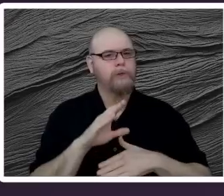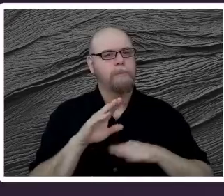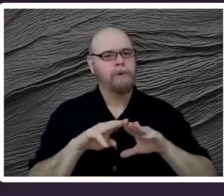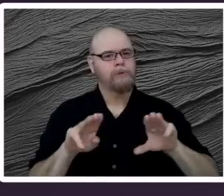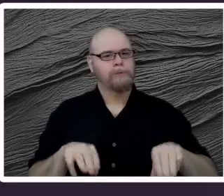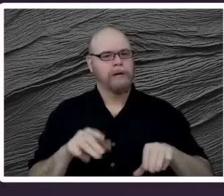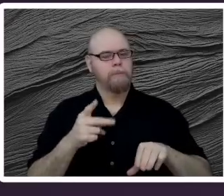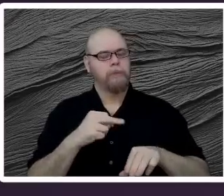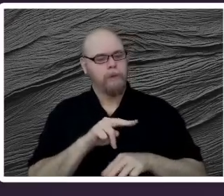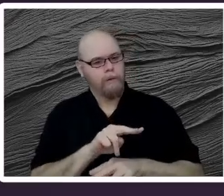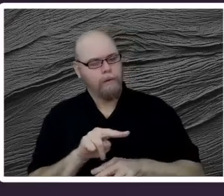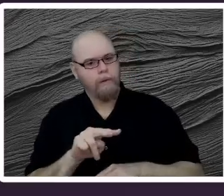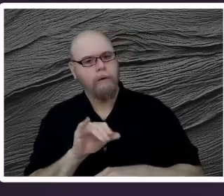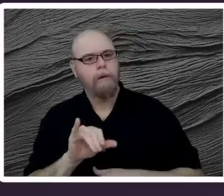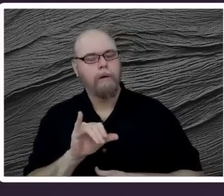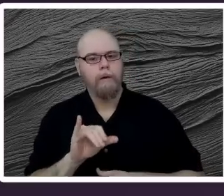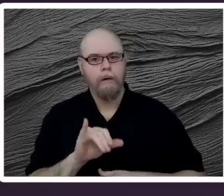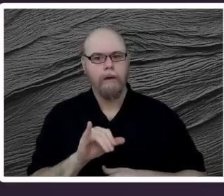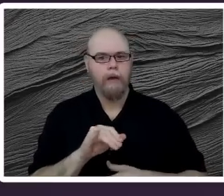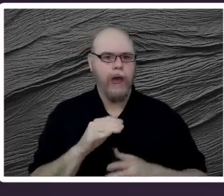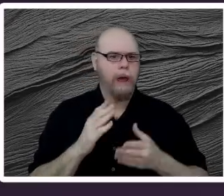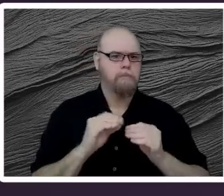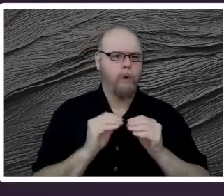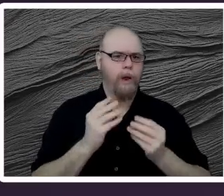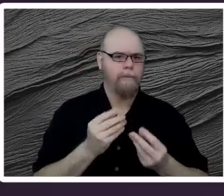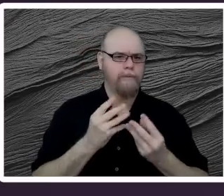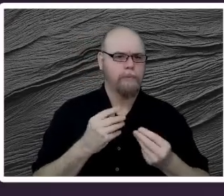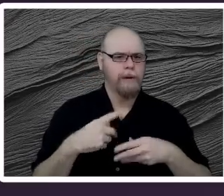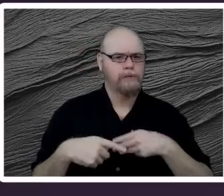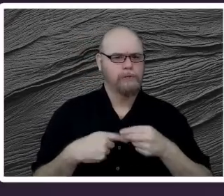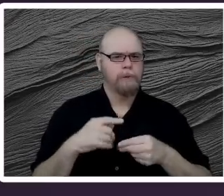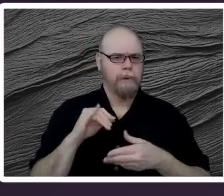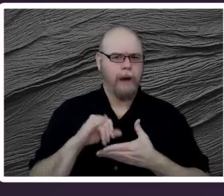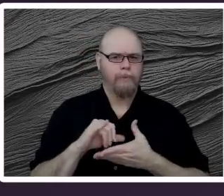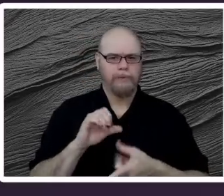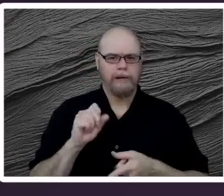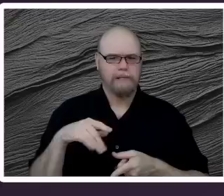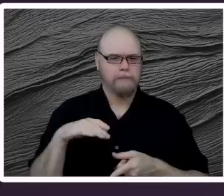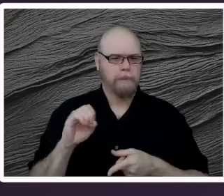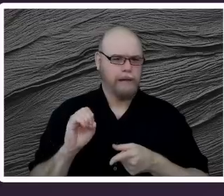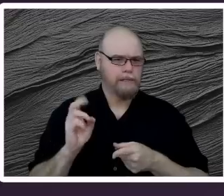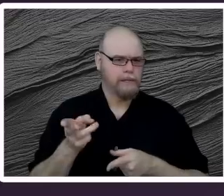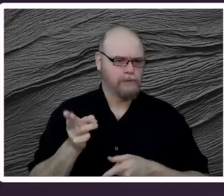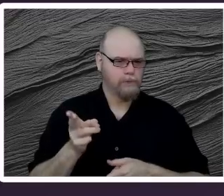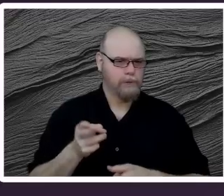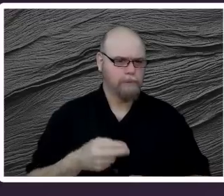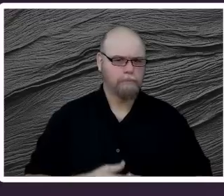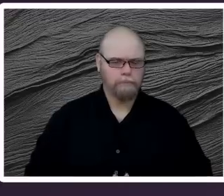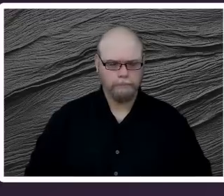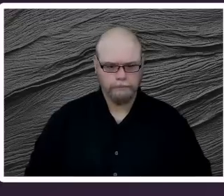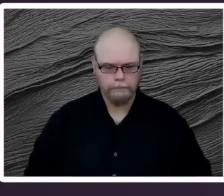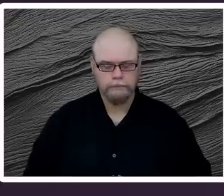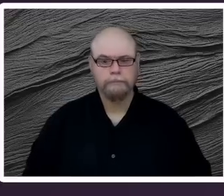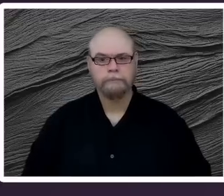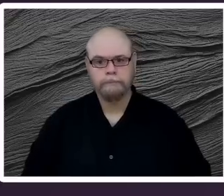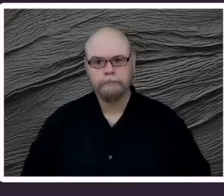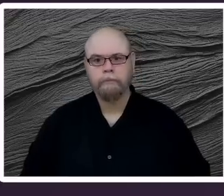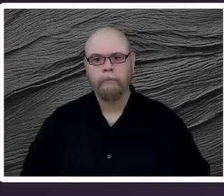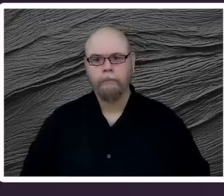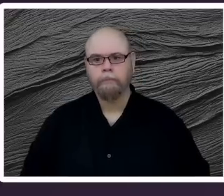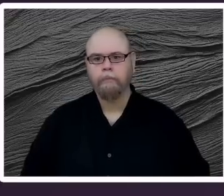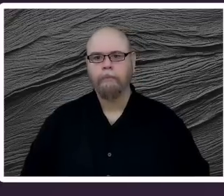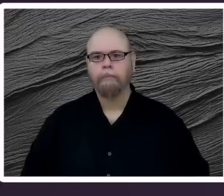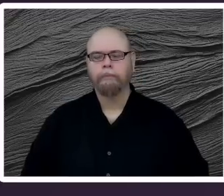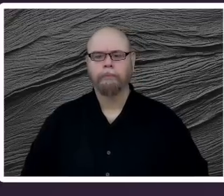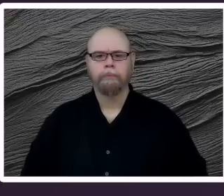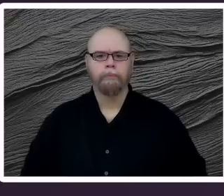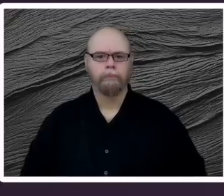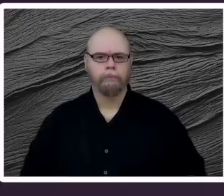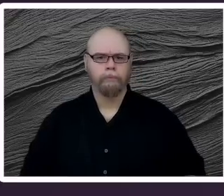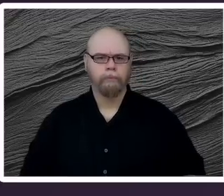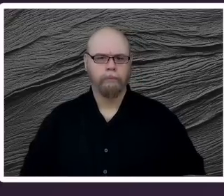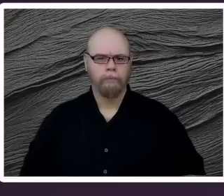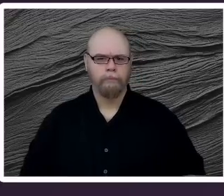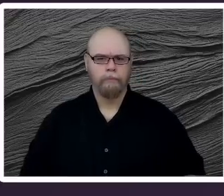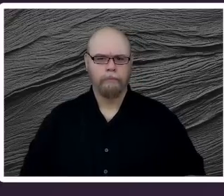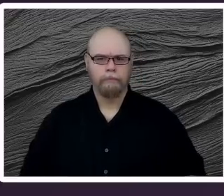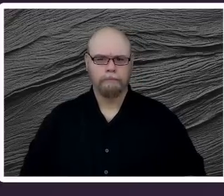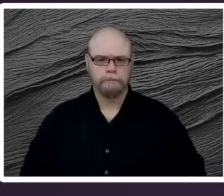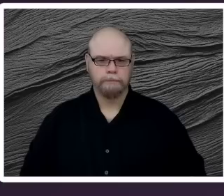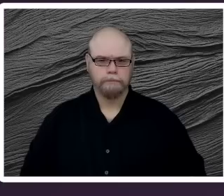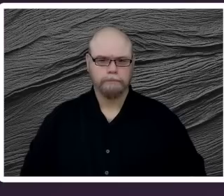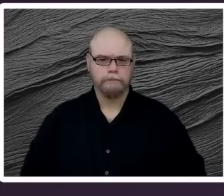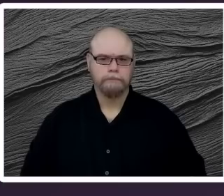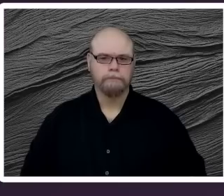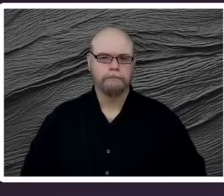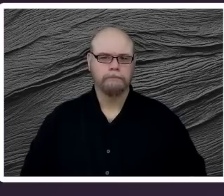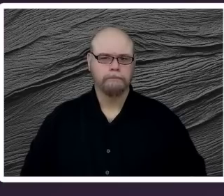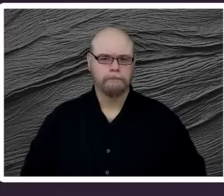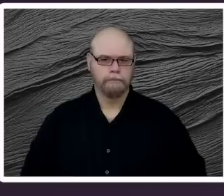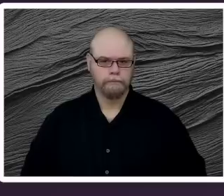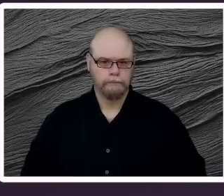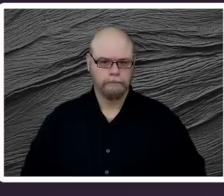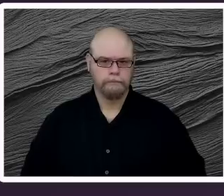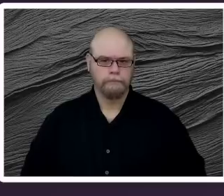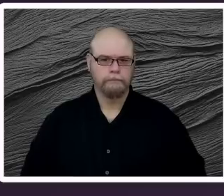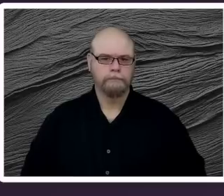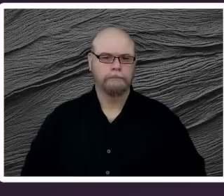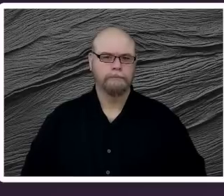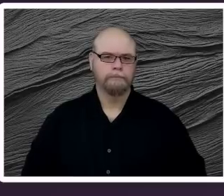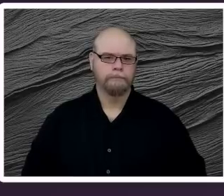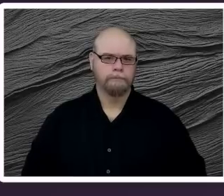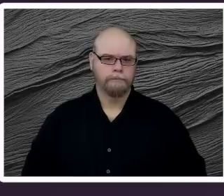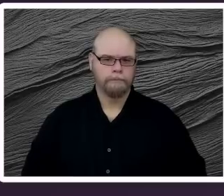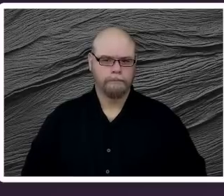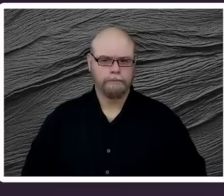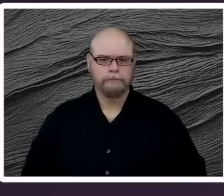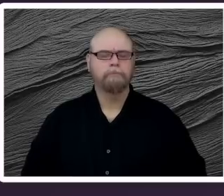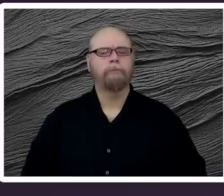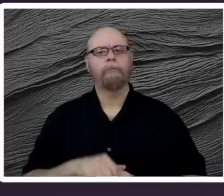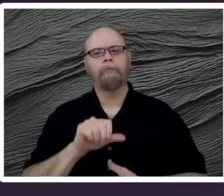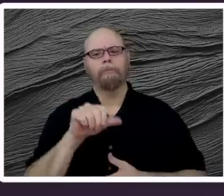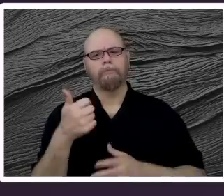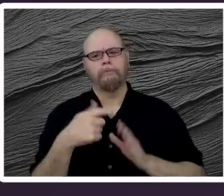more information about this space history. Here's another example of how the Votes for Women